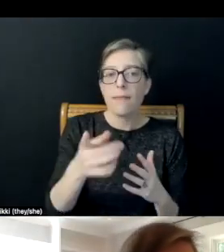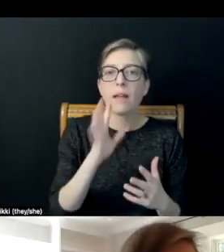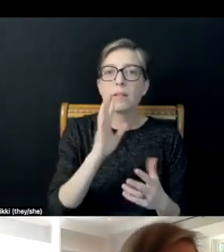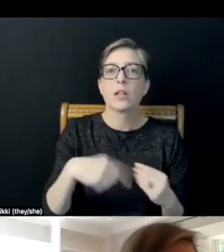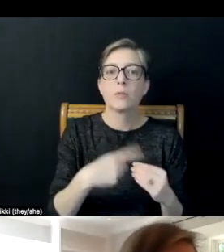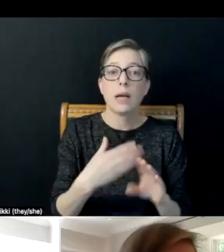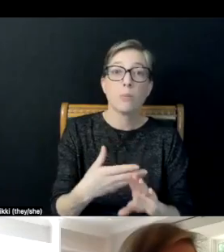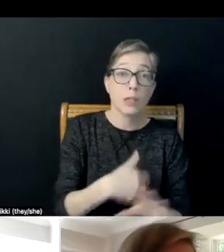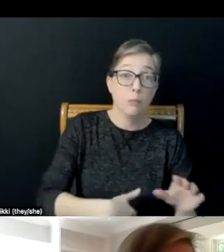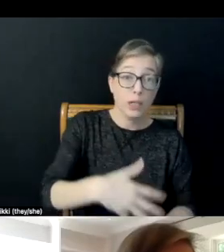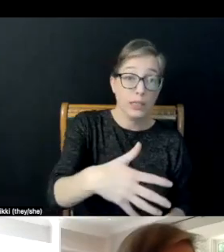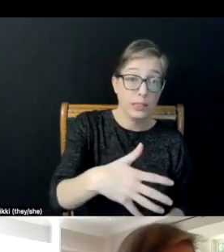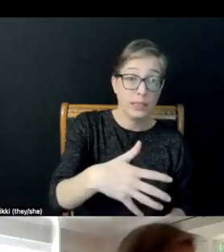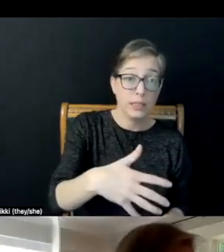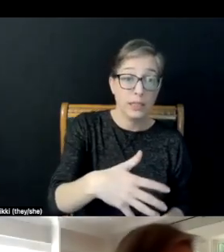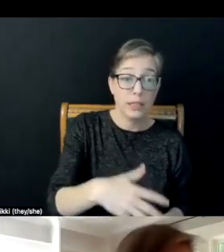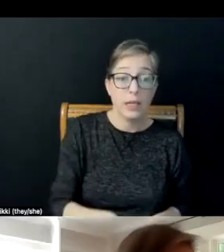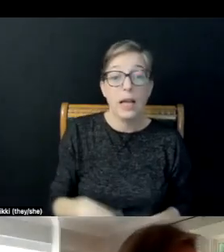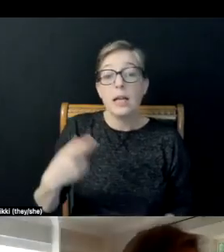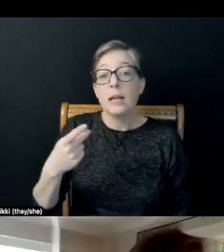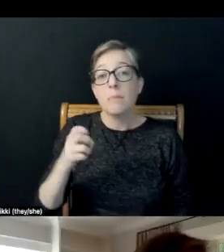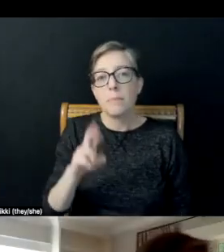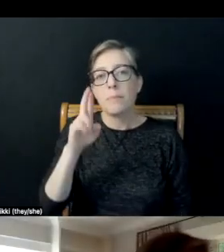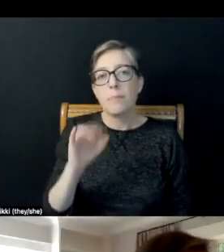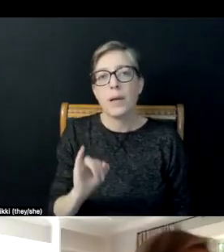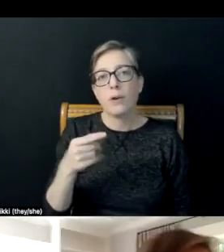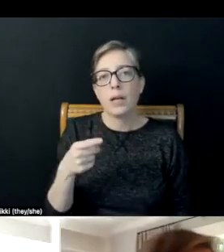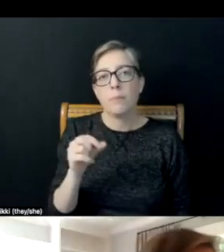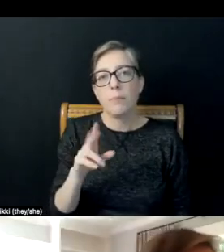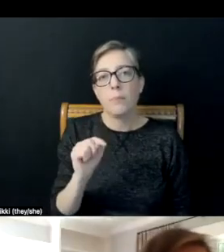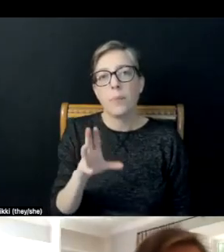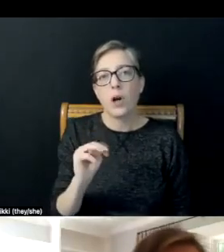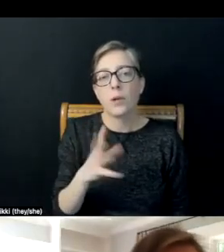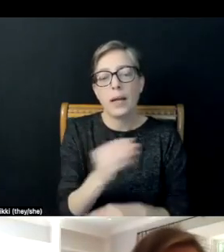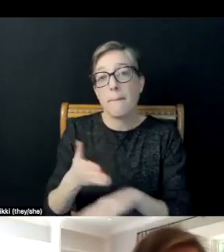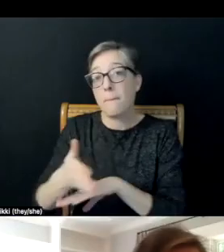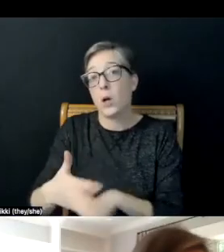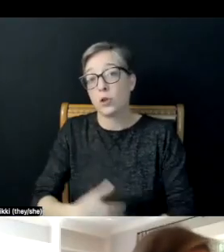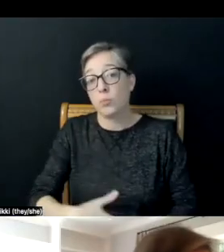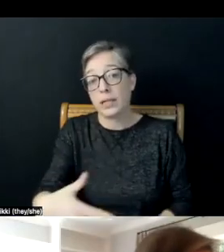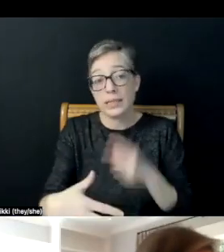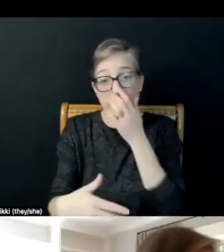they're post peripartum and then their post pregnancy, about a third of them reported feeling that their dignity was not respected.